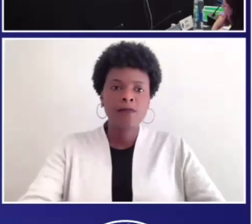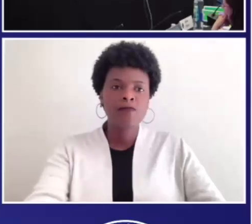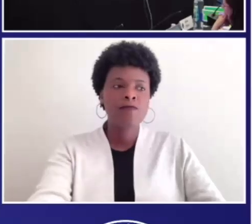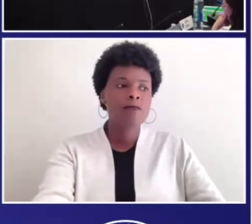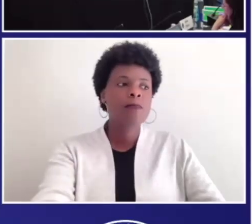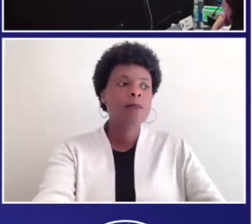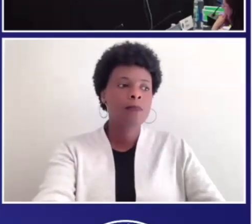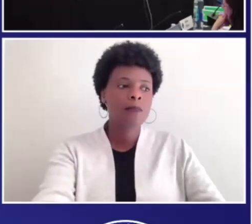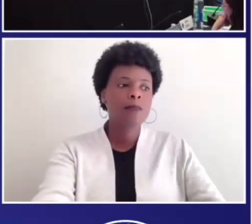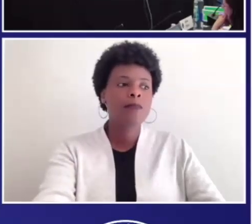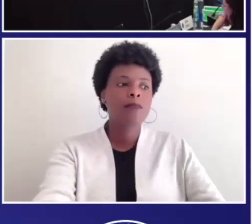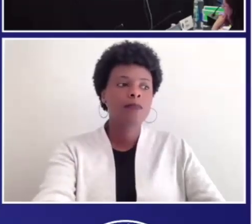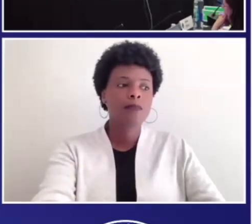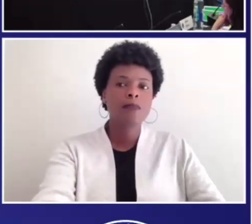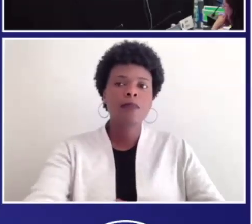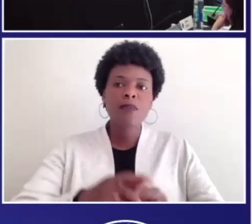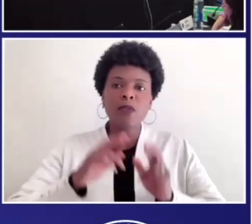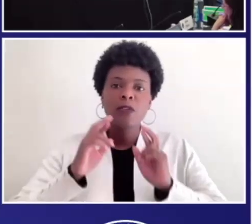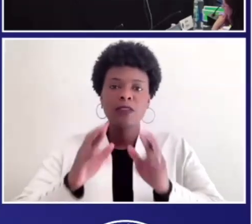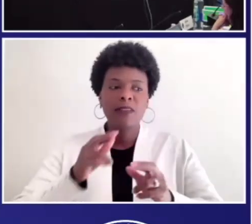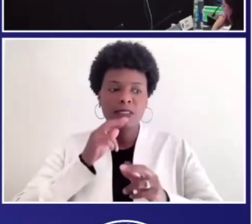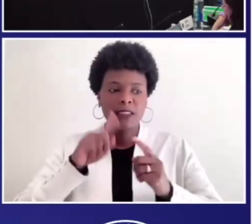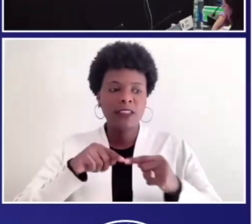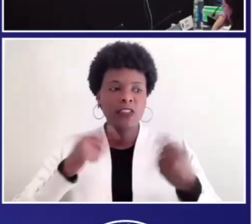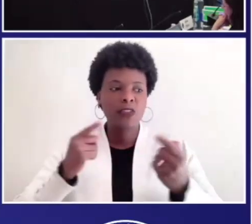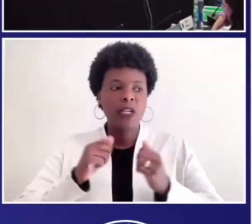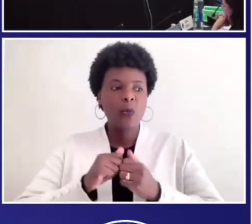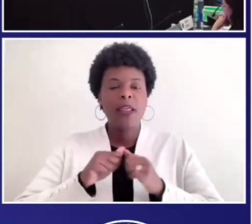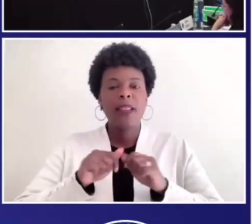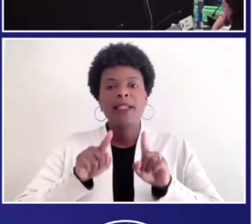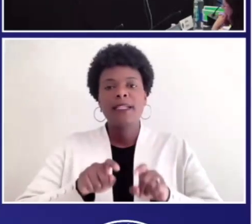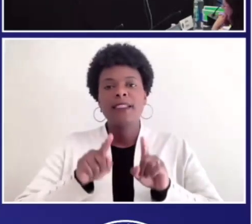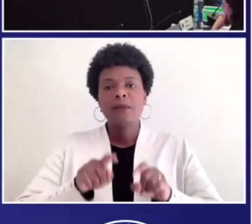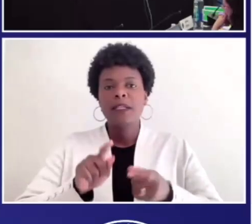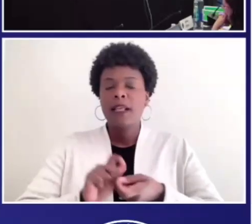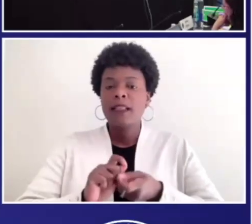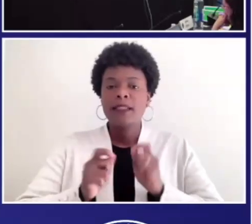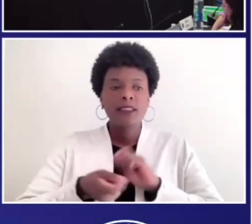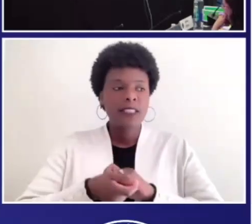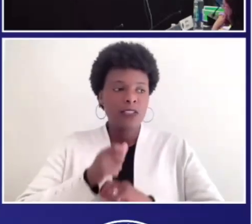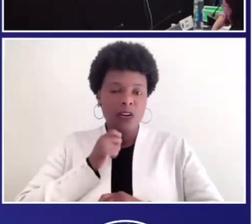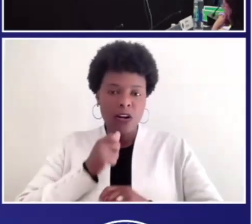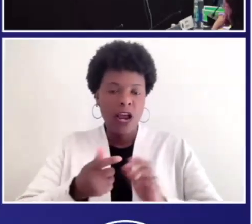We respectfully disagree with your assessment that these changes are not required by OBB.